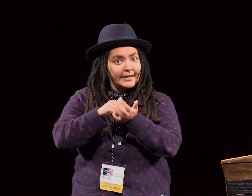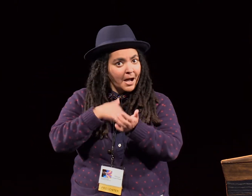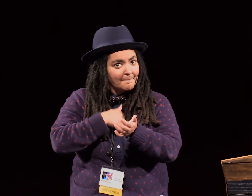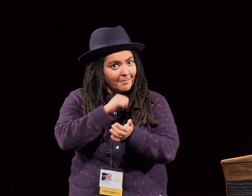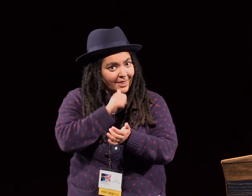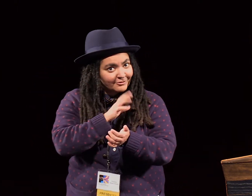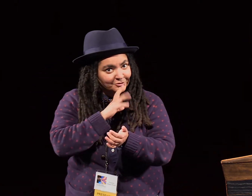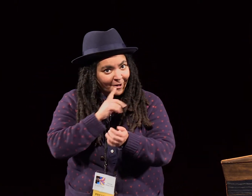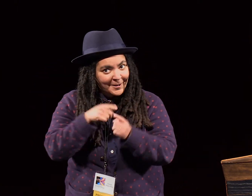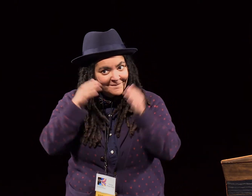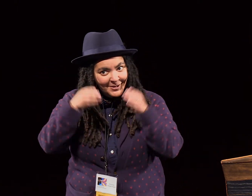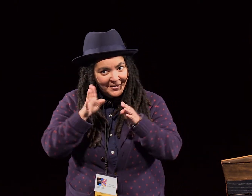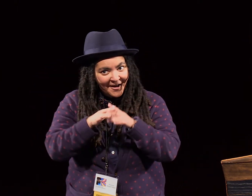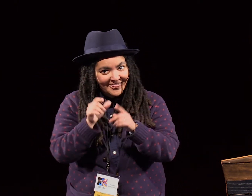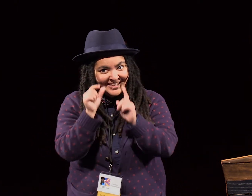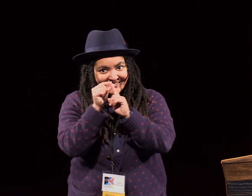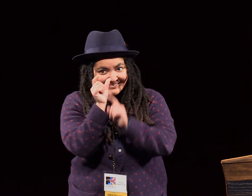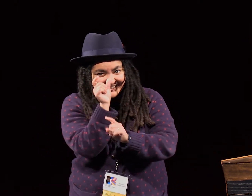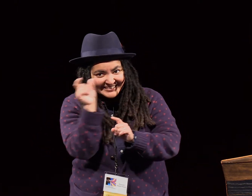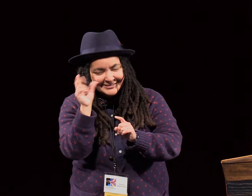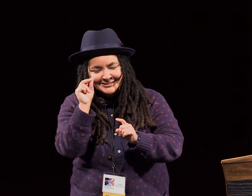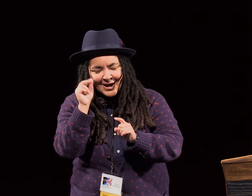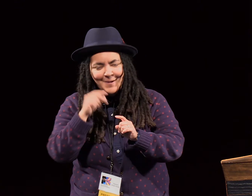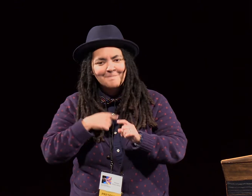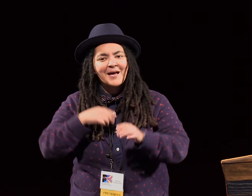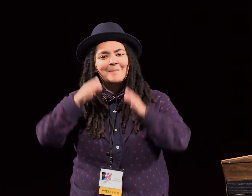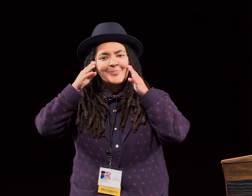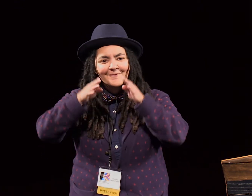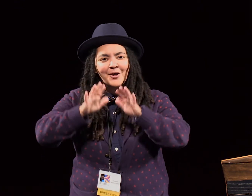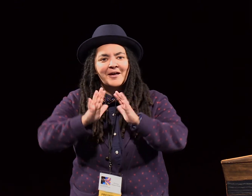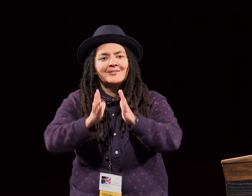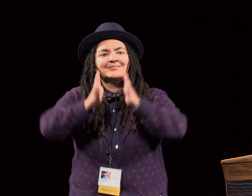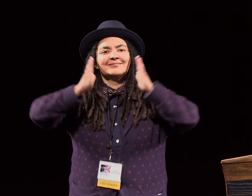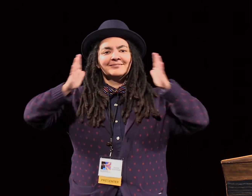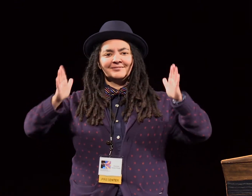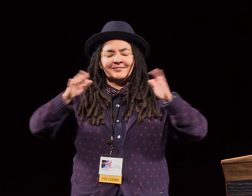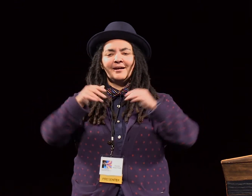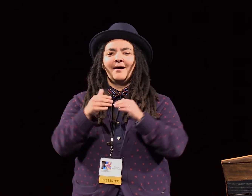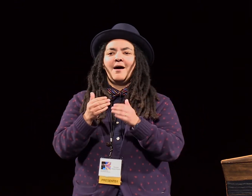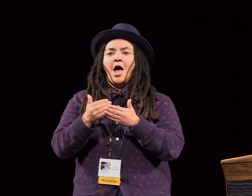Same thing for masculine. And again, I'm not talking about focusing on the word.